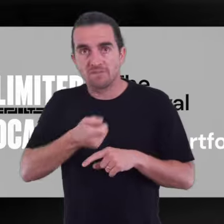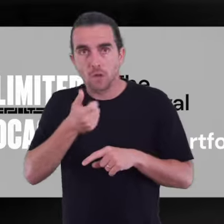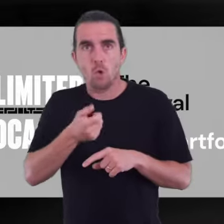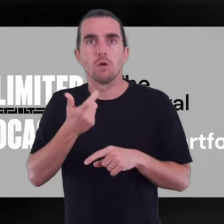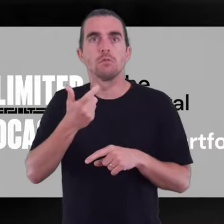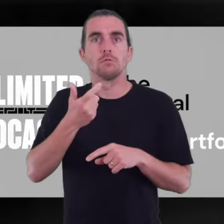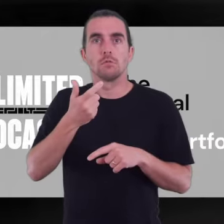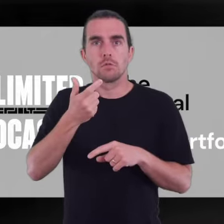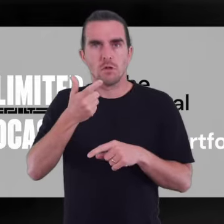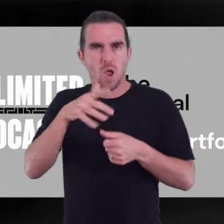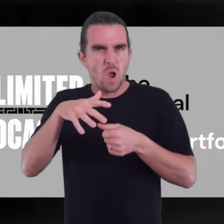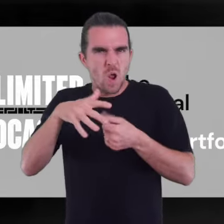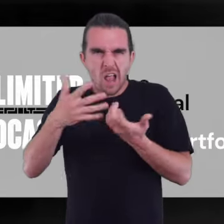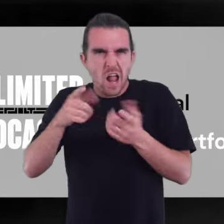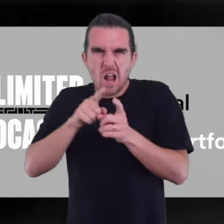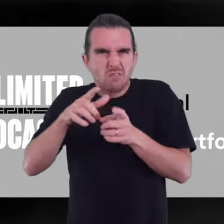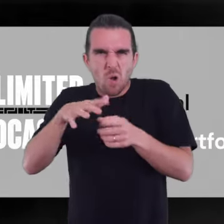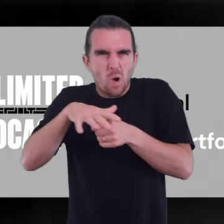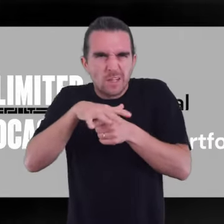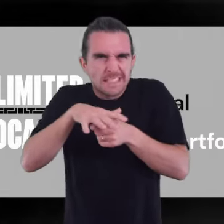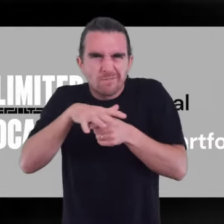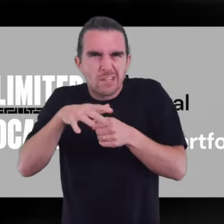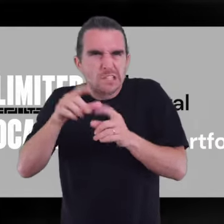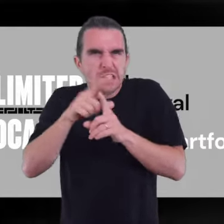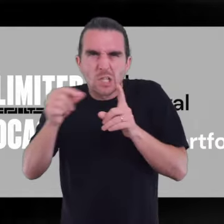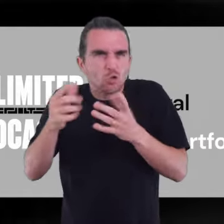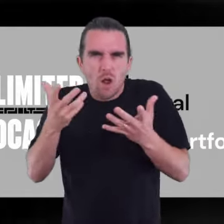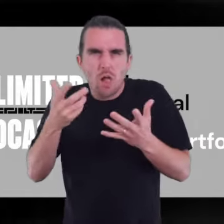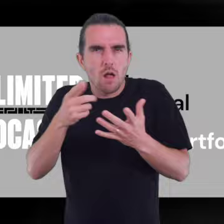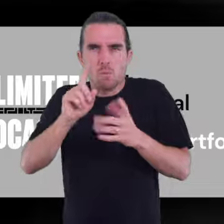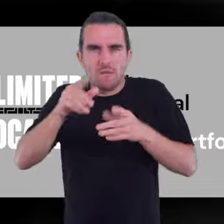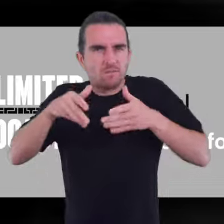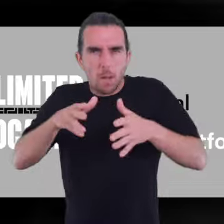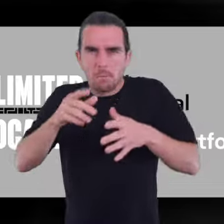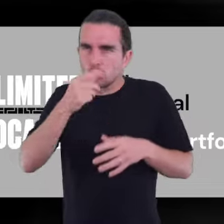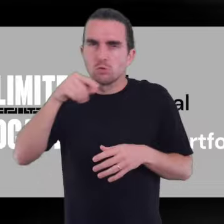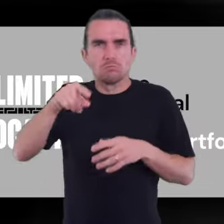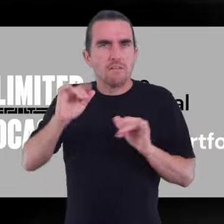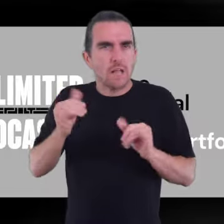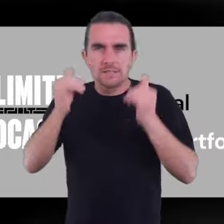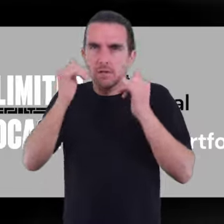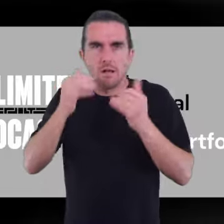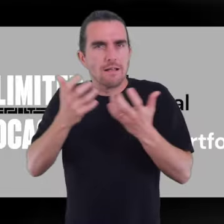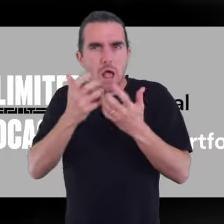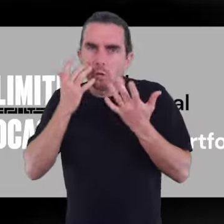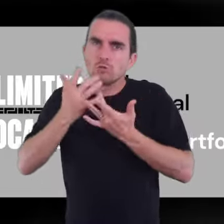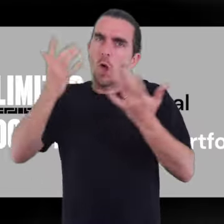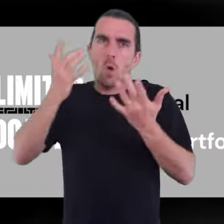and it being kind of a locative digital thing. What form will that take at the festival? What is being shown at the festival,